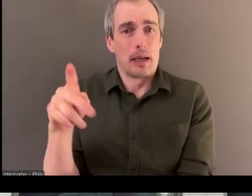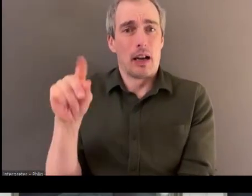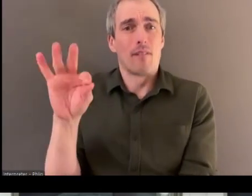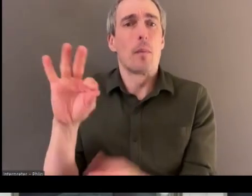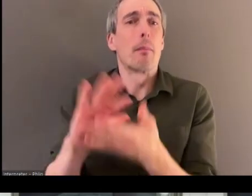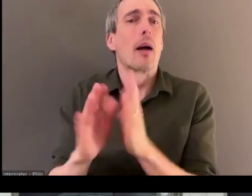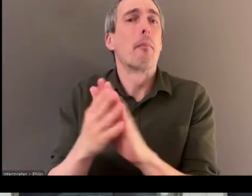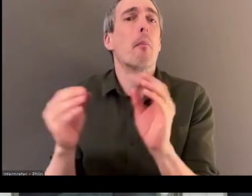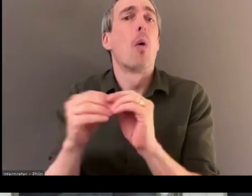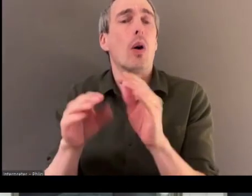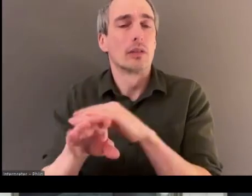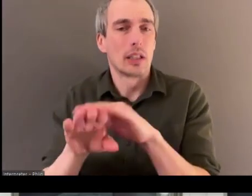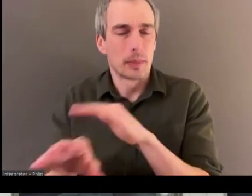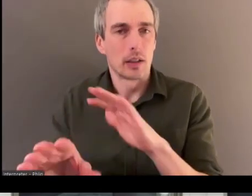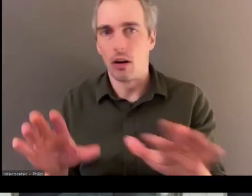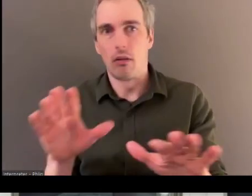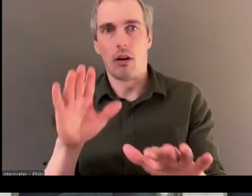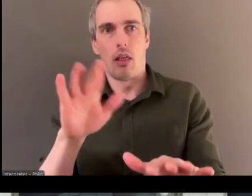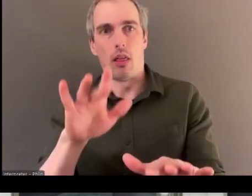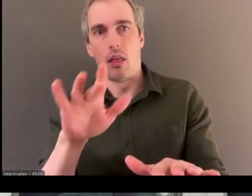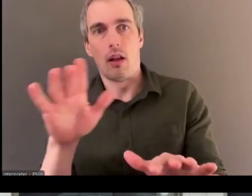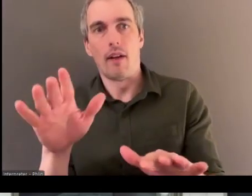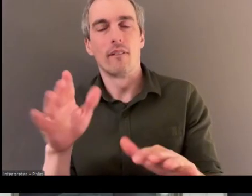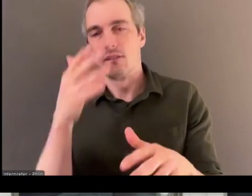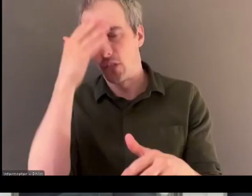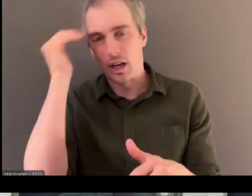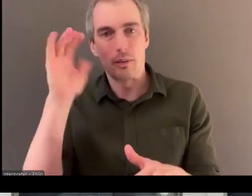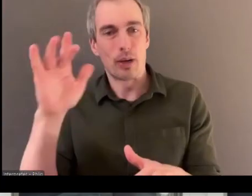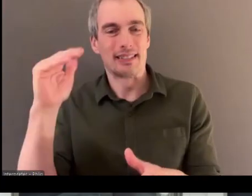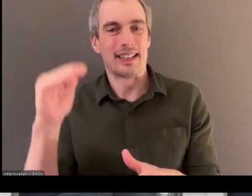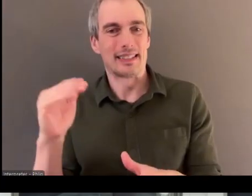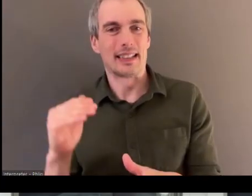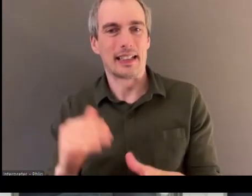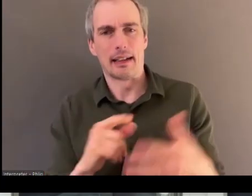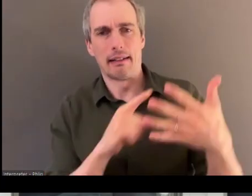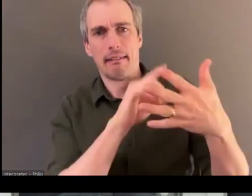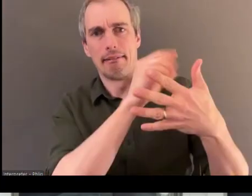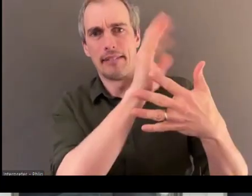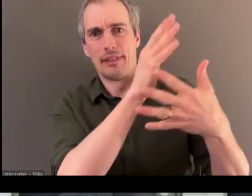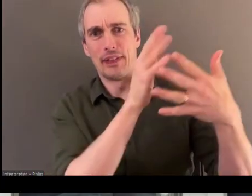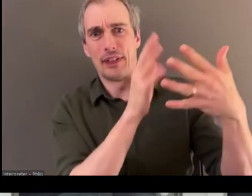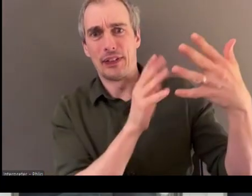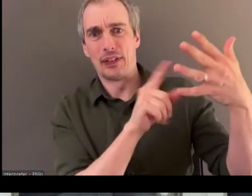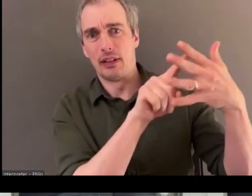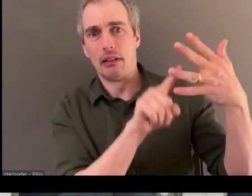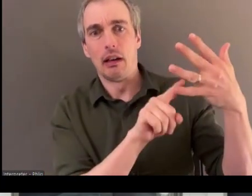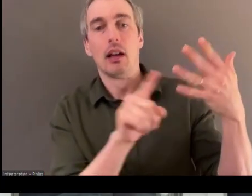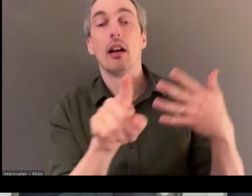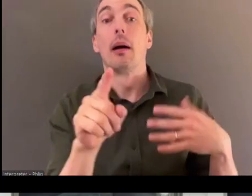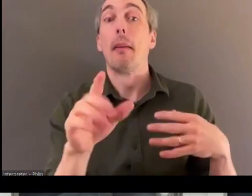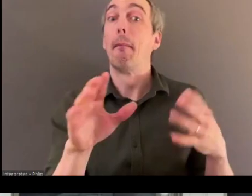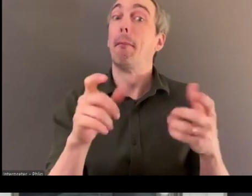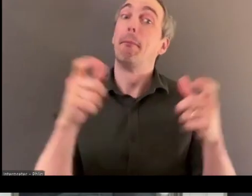But there's a big deadline coming April 24th. It's a Title II ADA deadline.